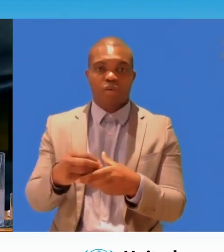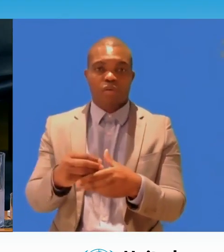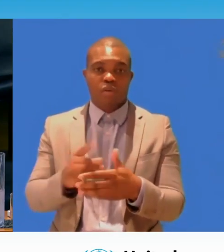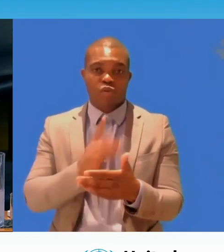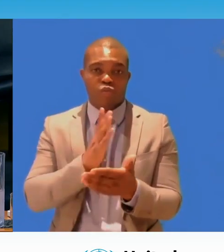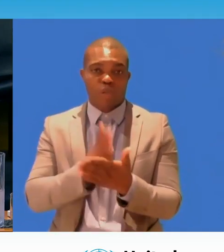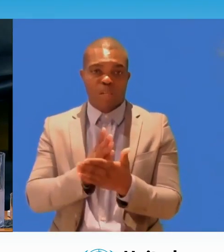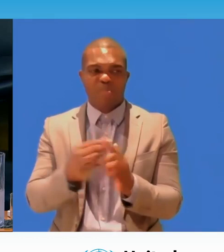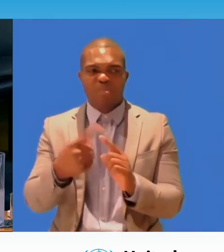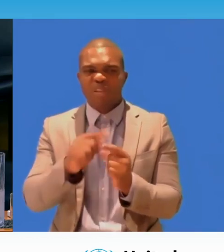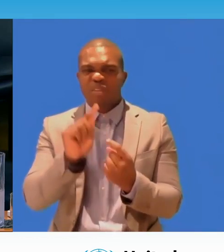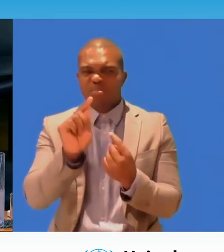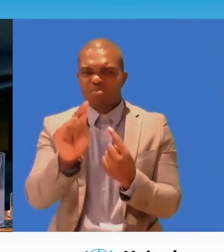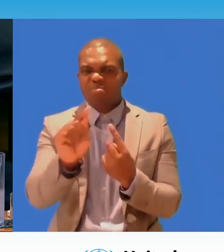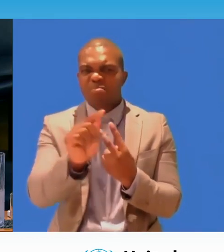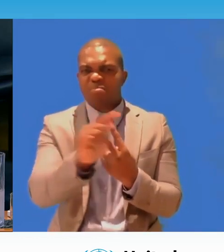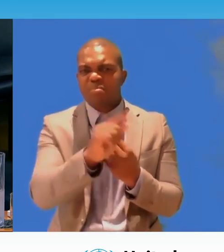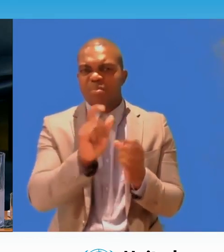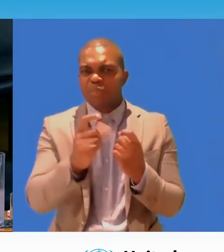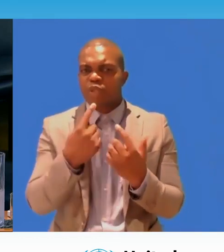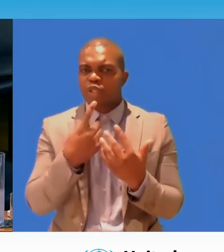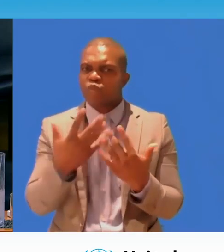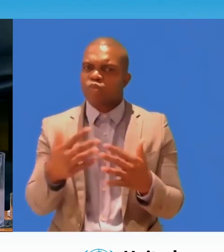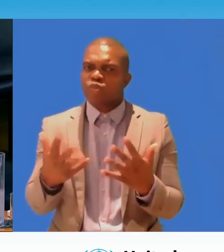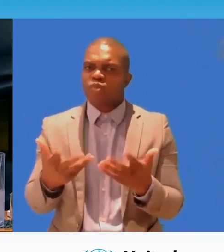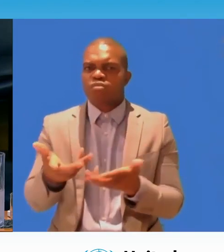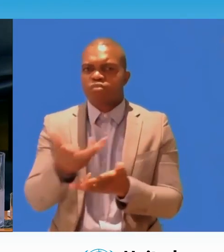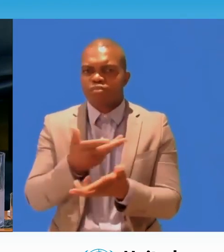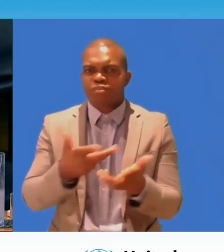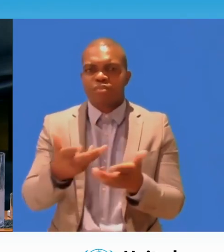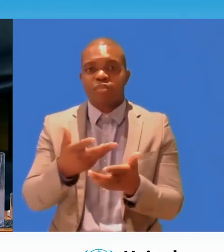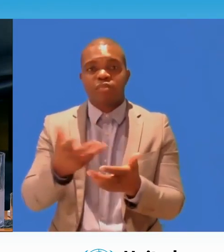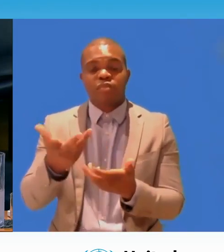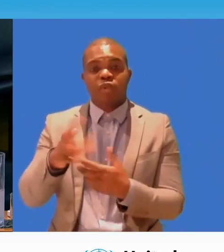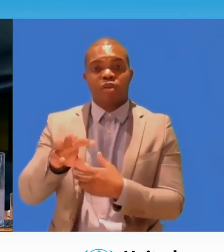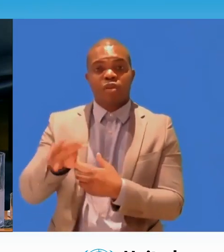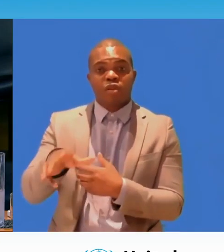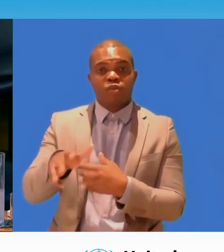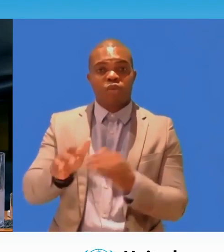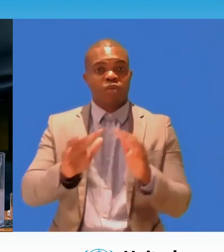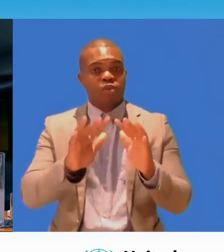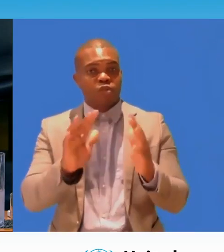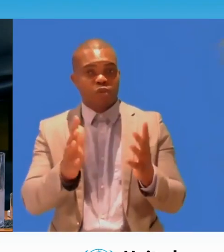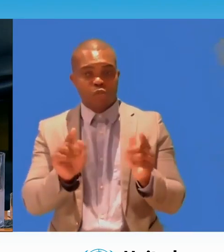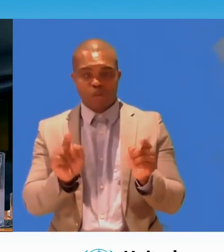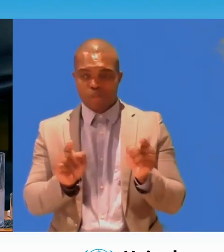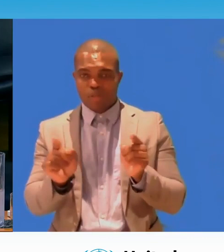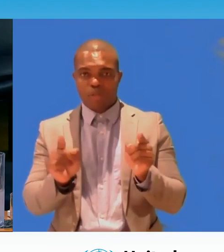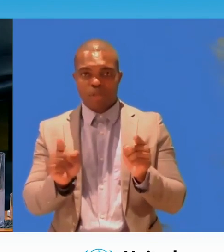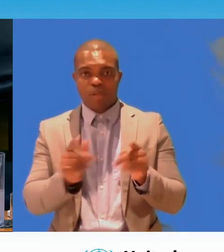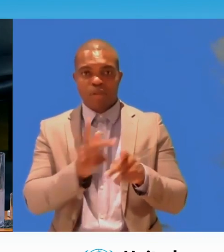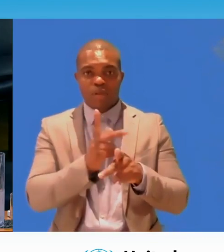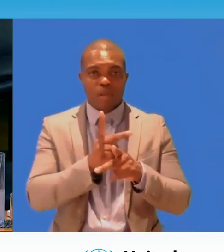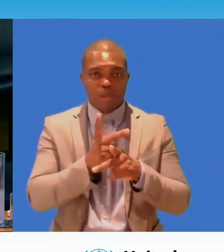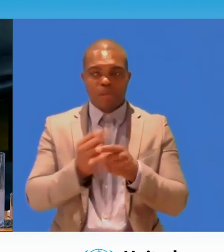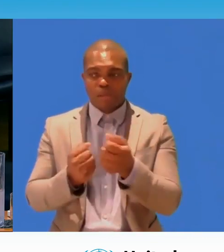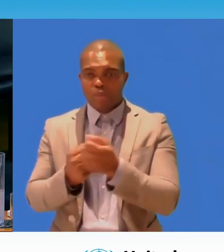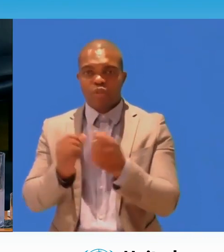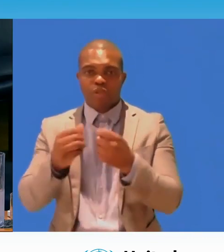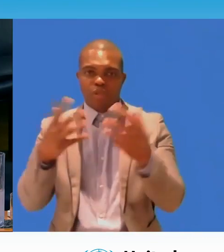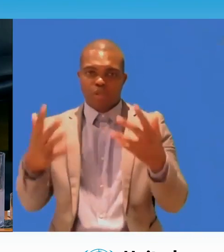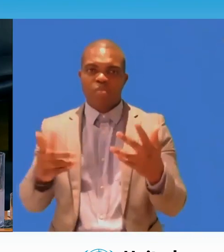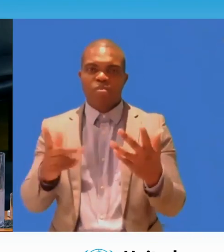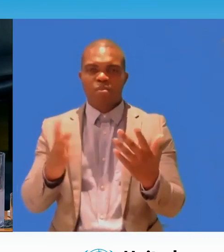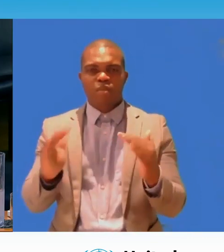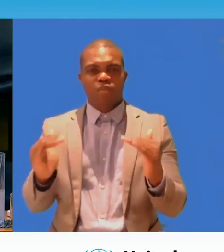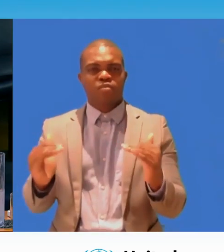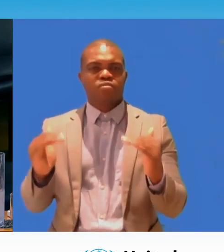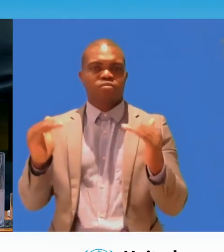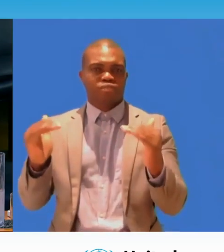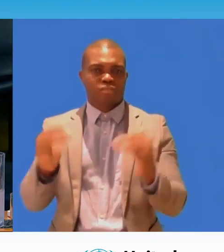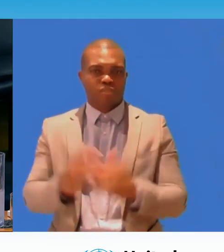know that it is very vital to upcome discussions around disability within climate change processes